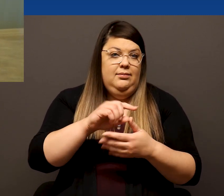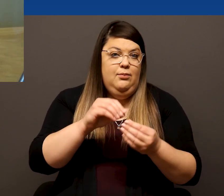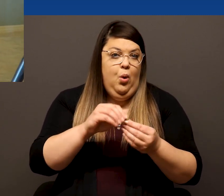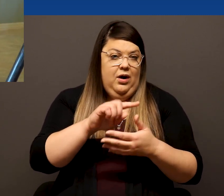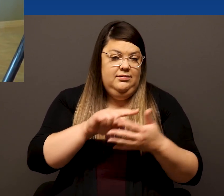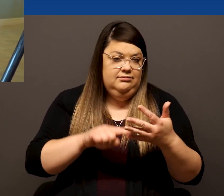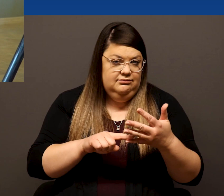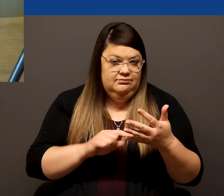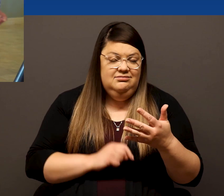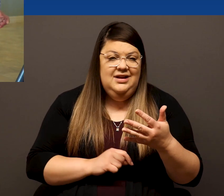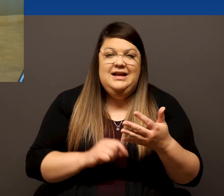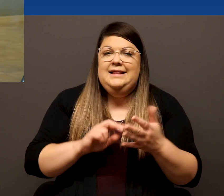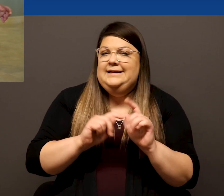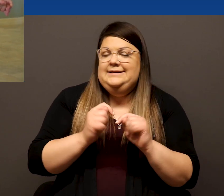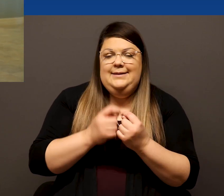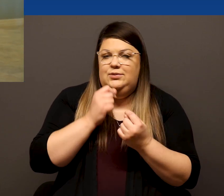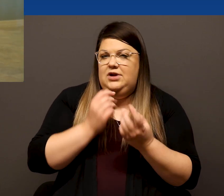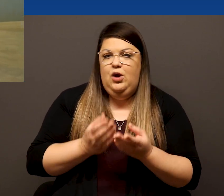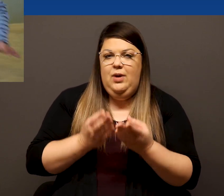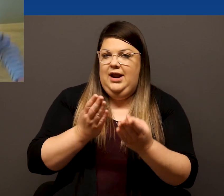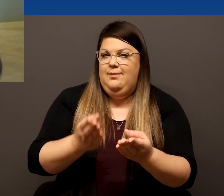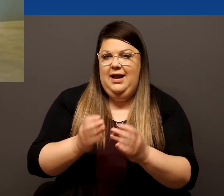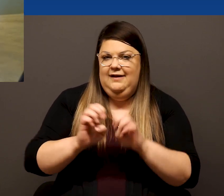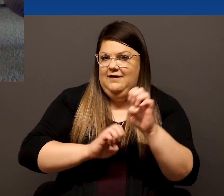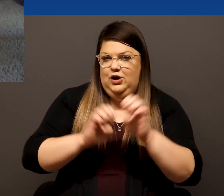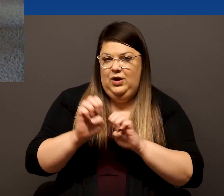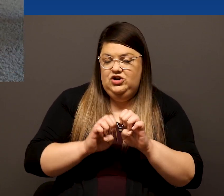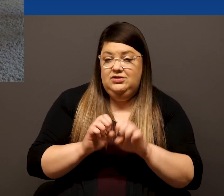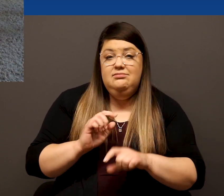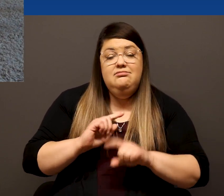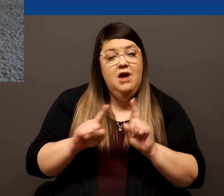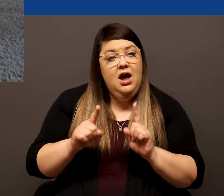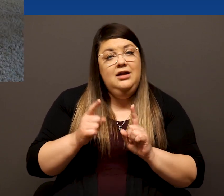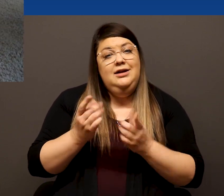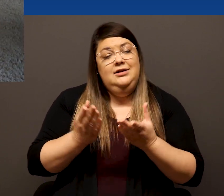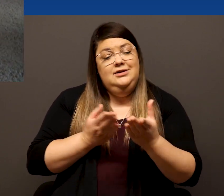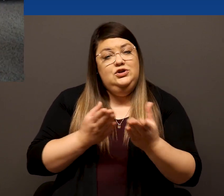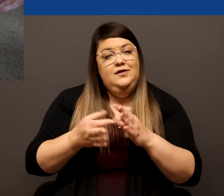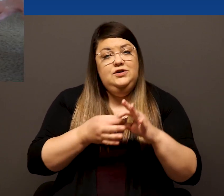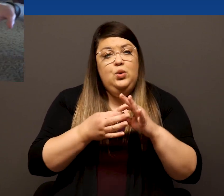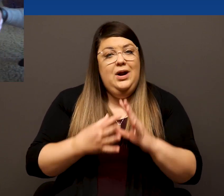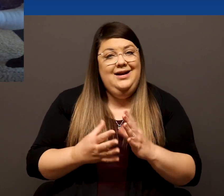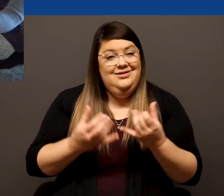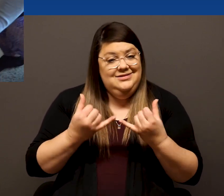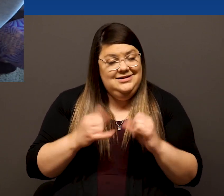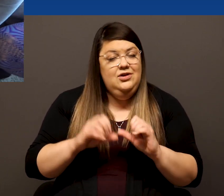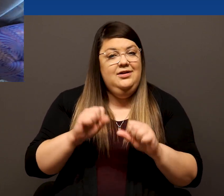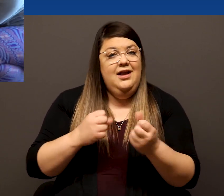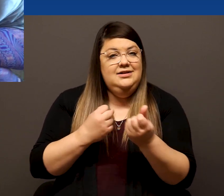the team would not recommend an evaluation. However the service coordinator can still support the family